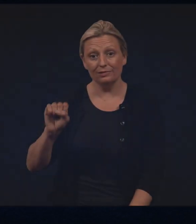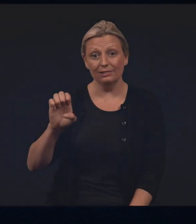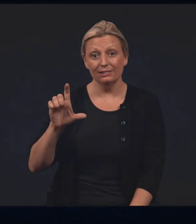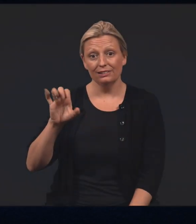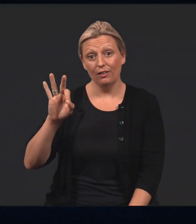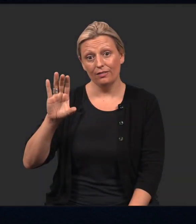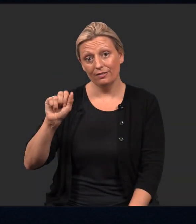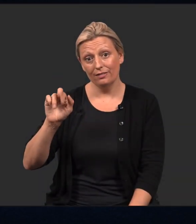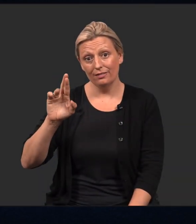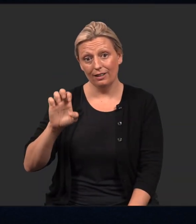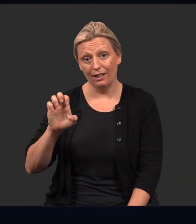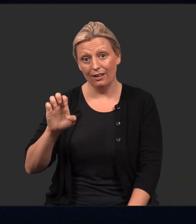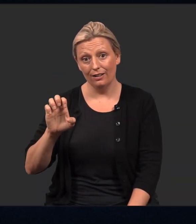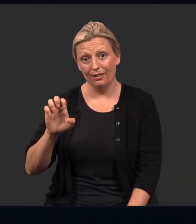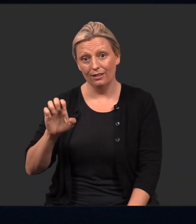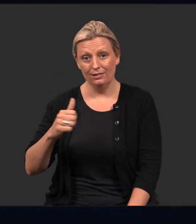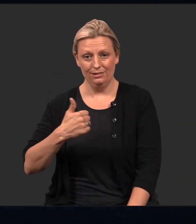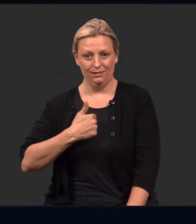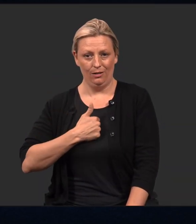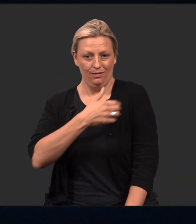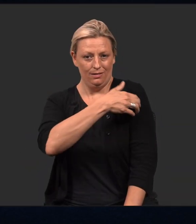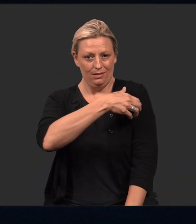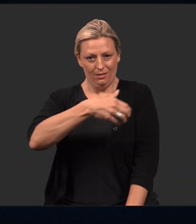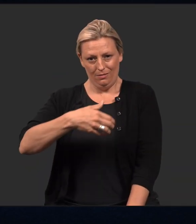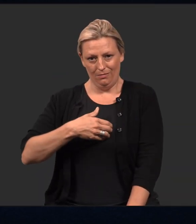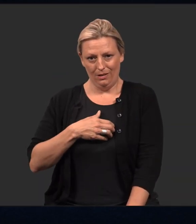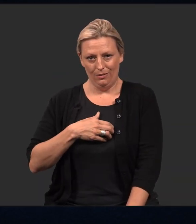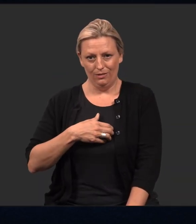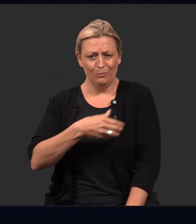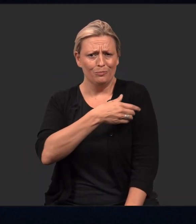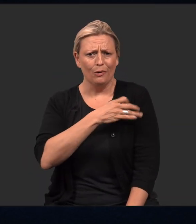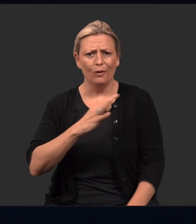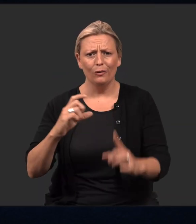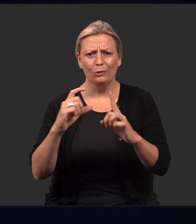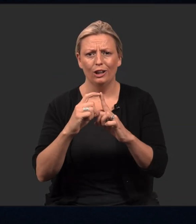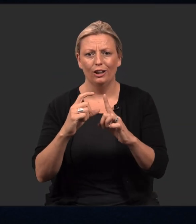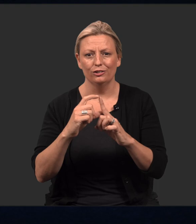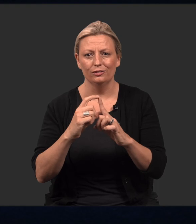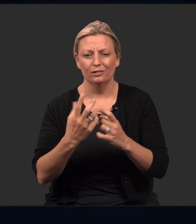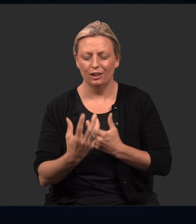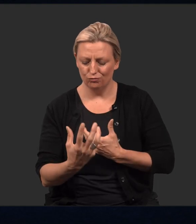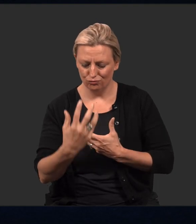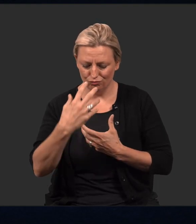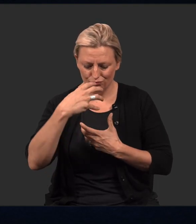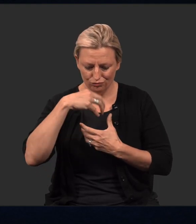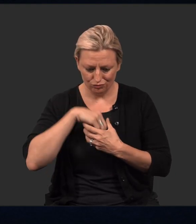This is self care: self-empowerment. It is a powerful word to take in.